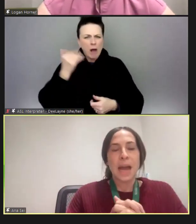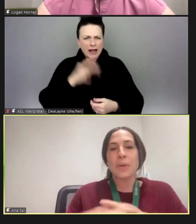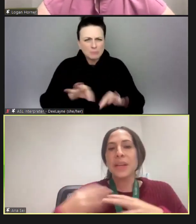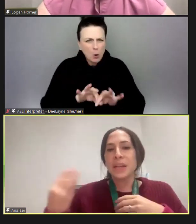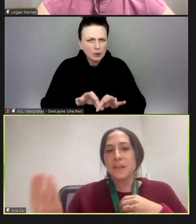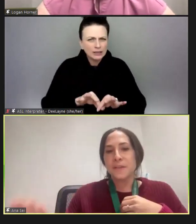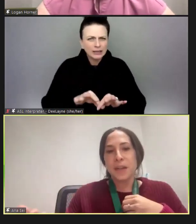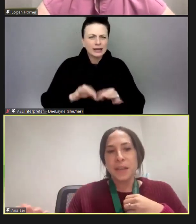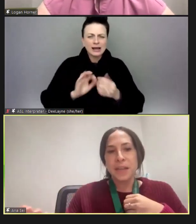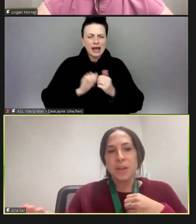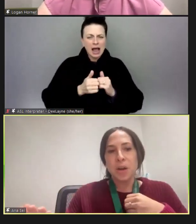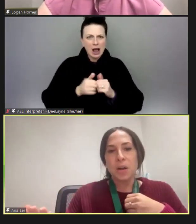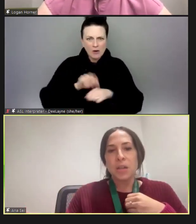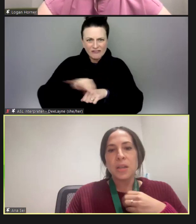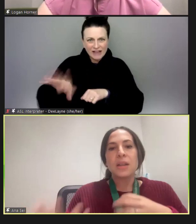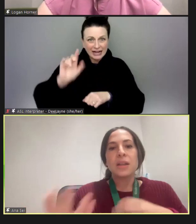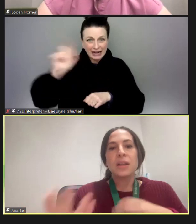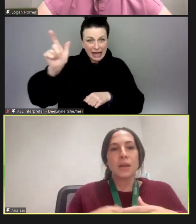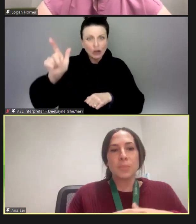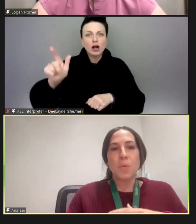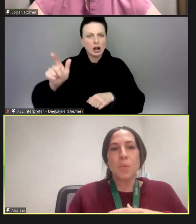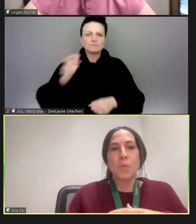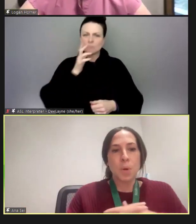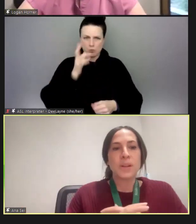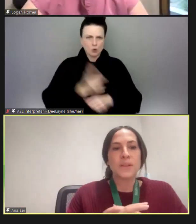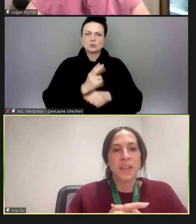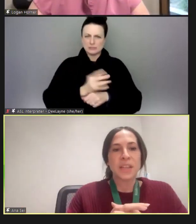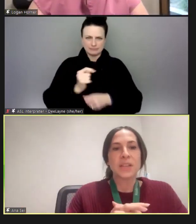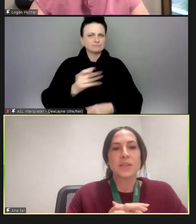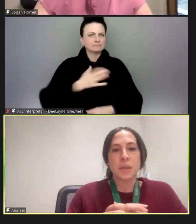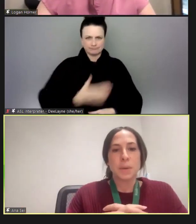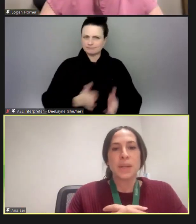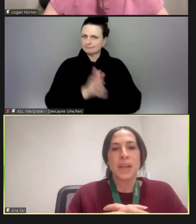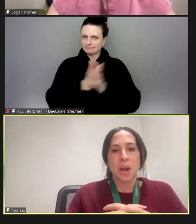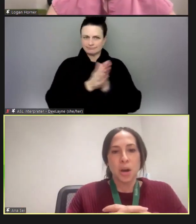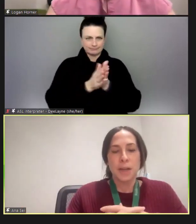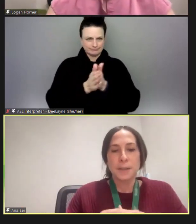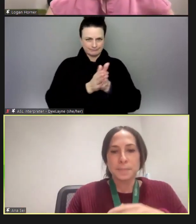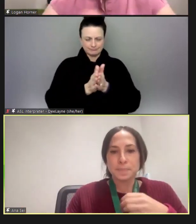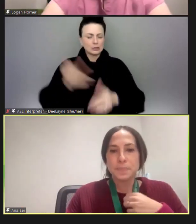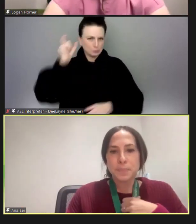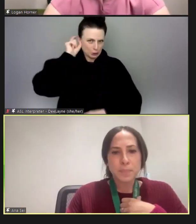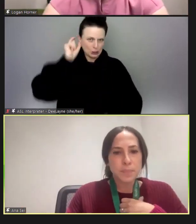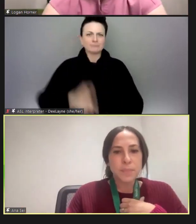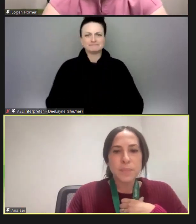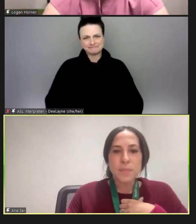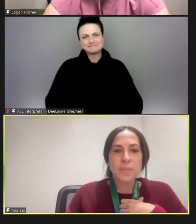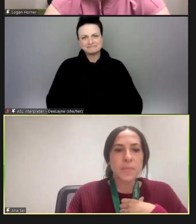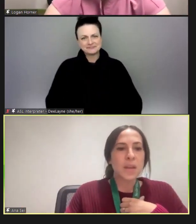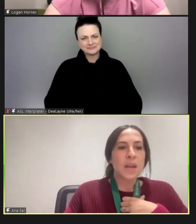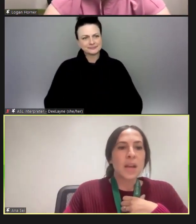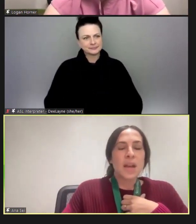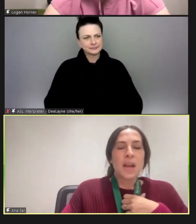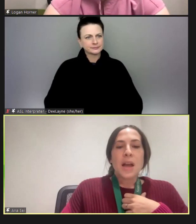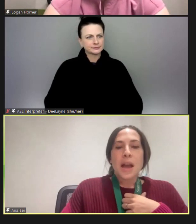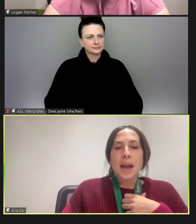how it can affect later on then they're